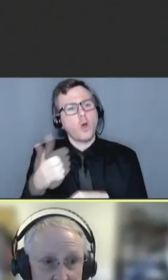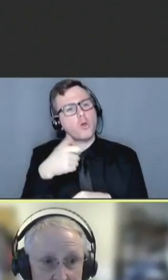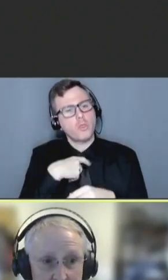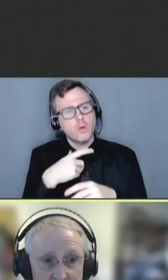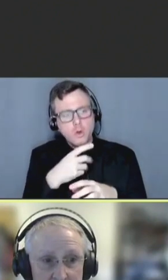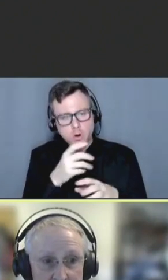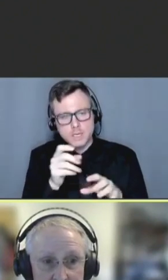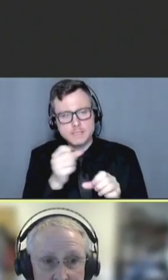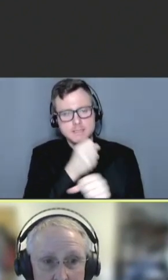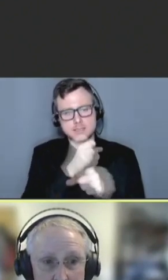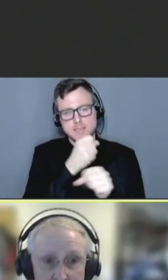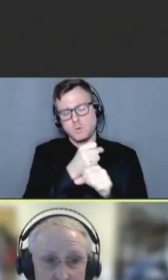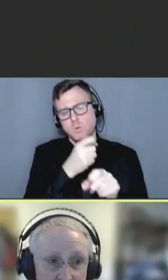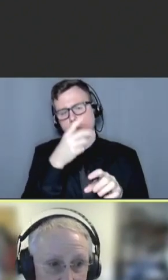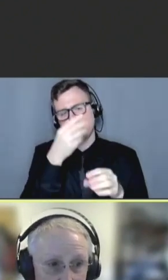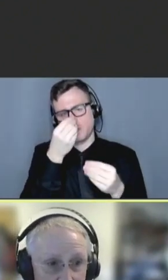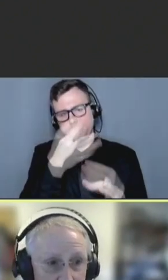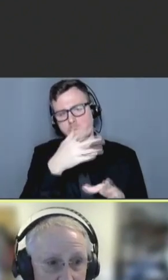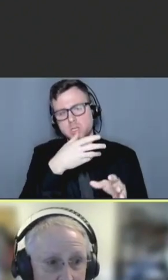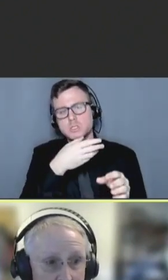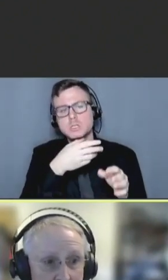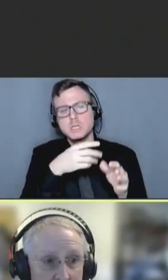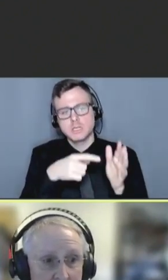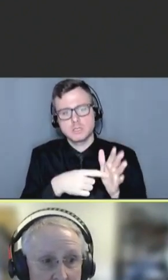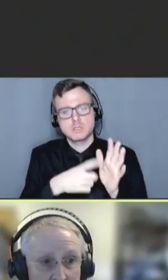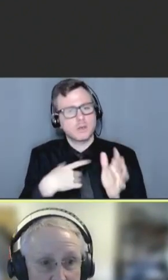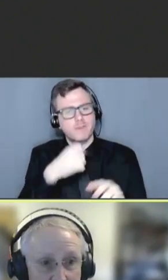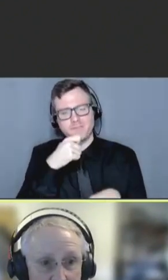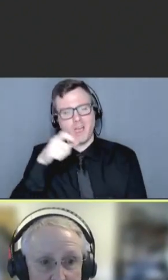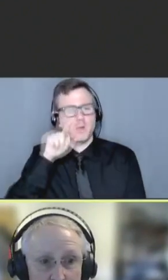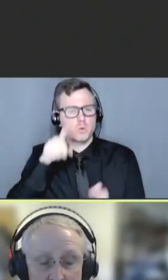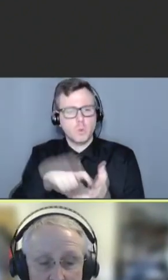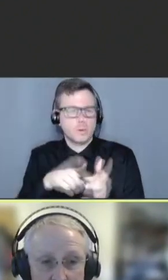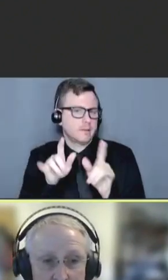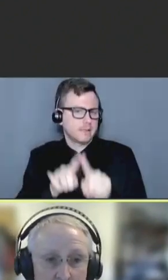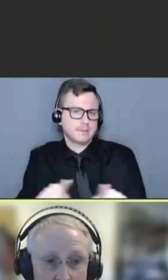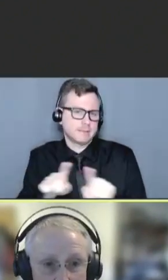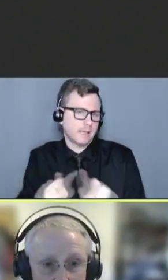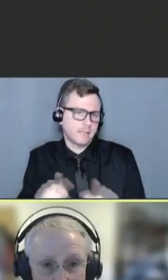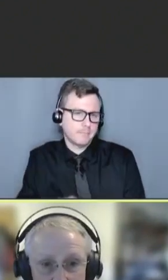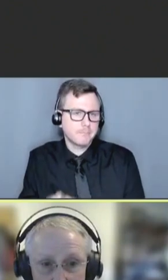and internationally have not observed a similar signal, and the VaST will continue to review data